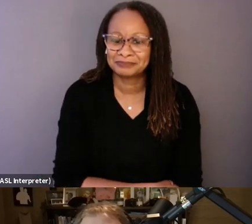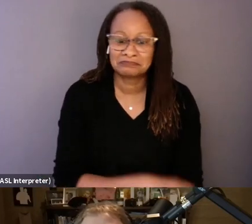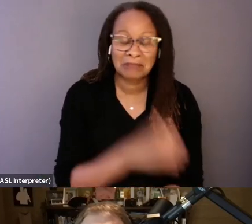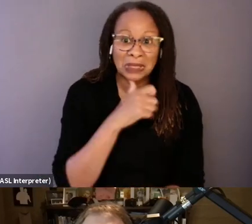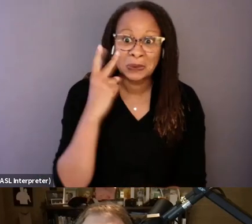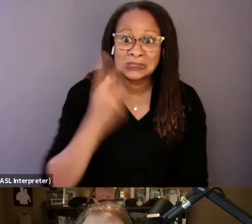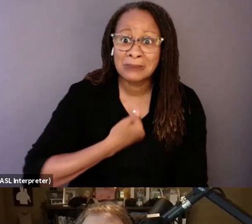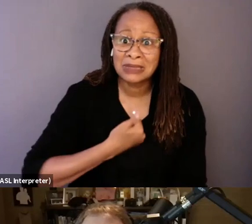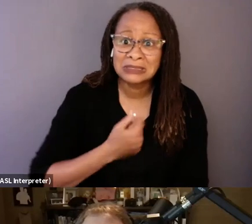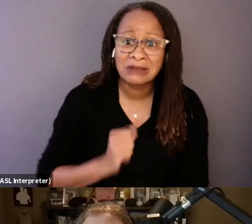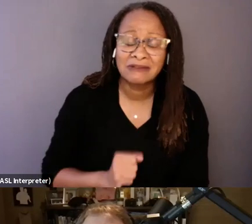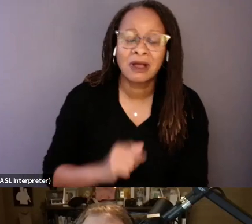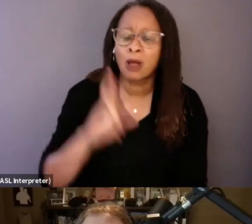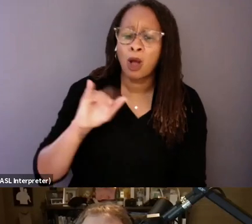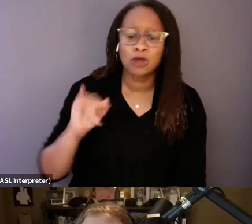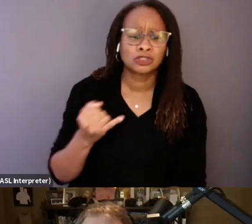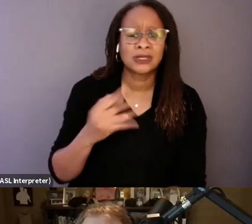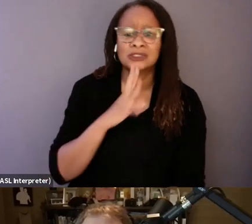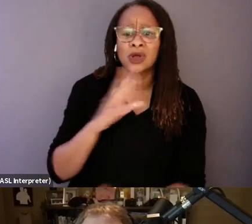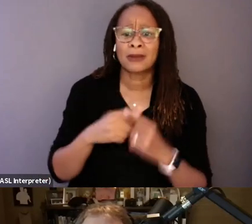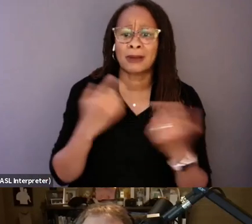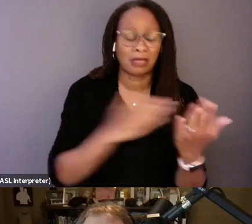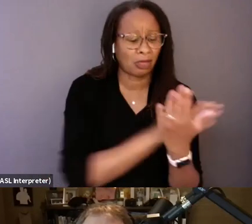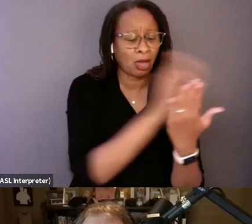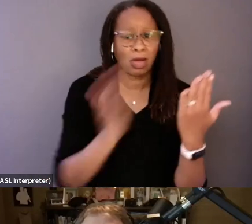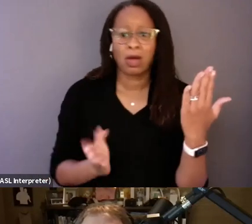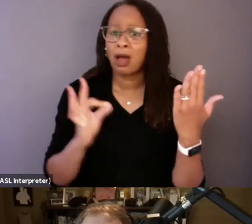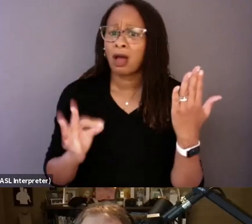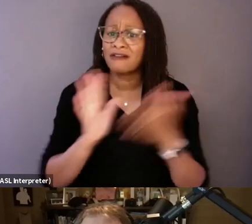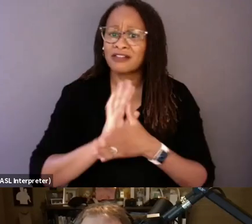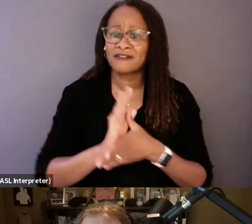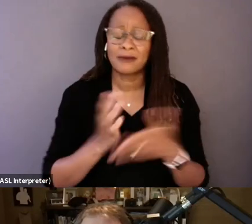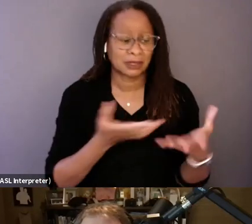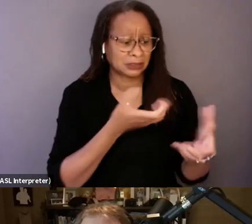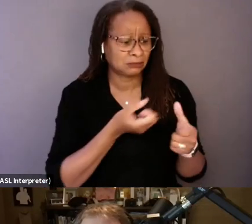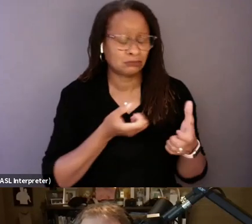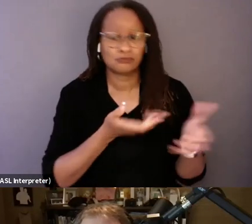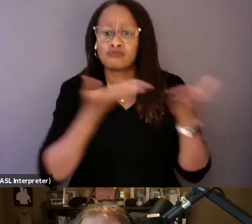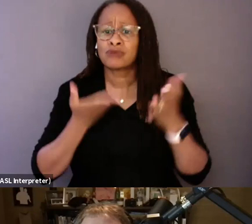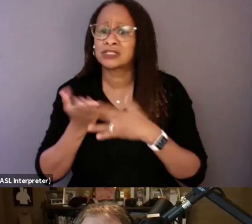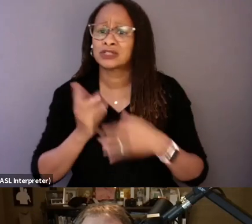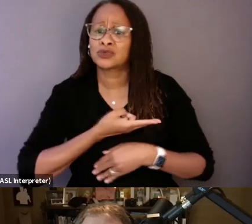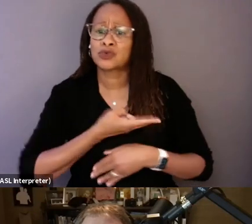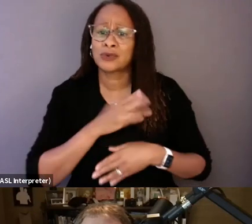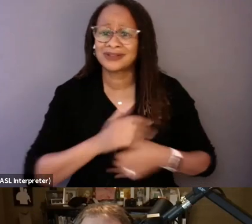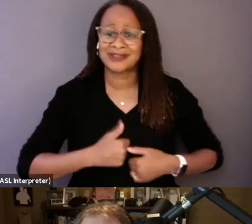Yeah, RJ, talk to us about the genesis of the film because it truly takes us through John Belushi's life and career through the reminiscences